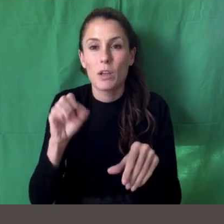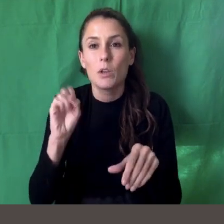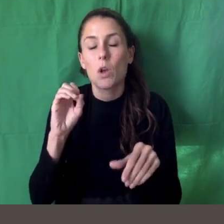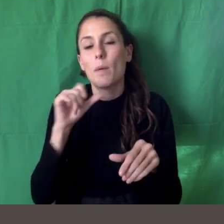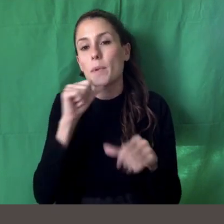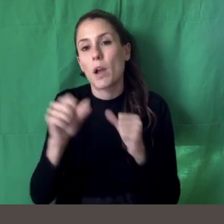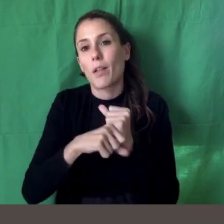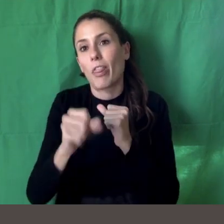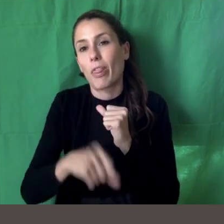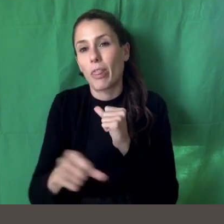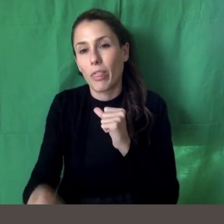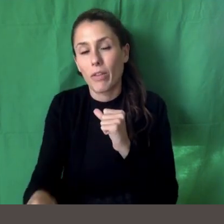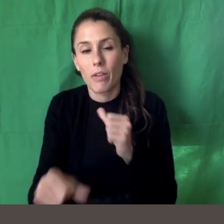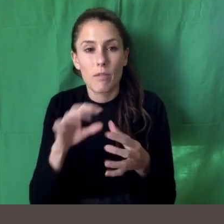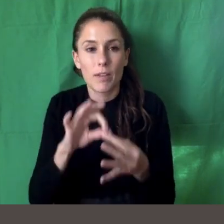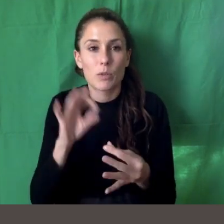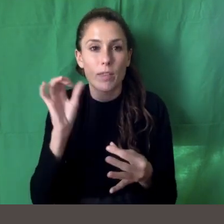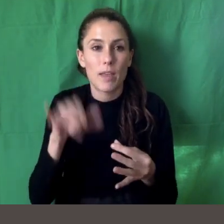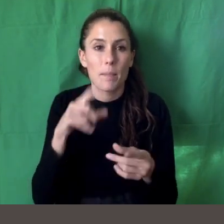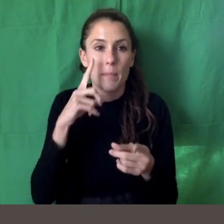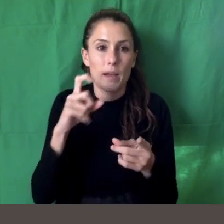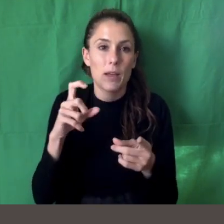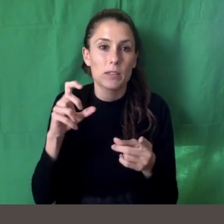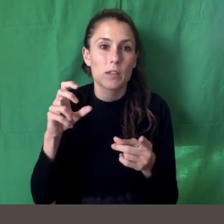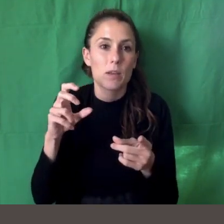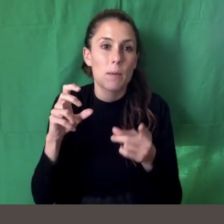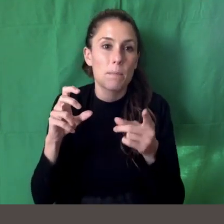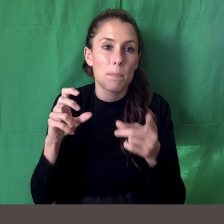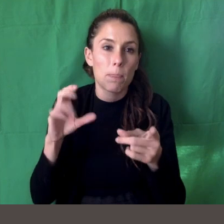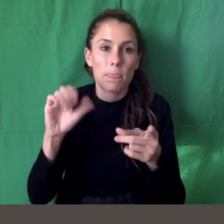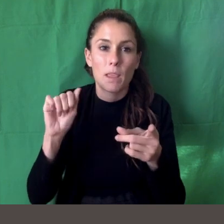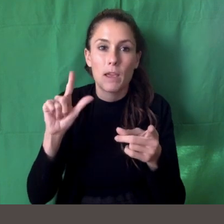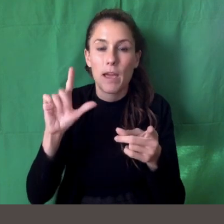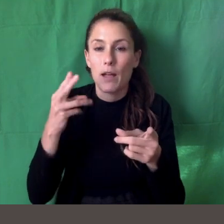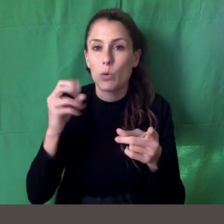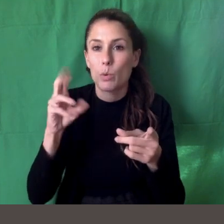So I'm not going to talk too much about this because Jon Calhoun already talks about this